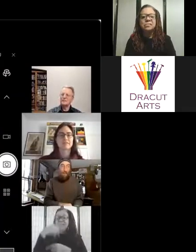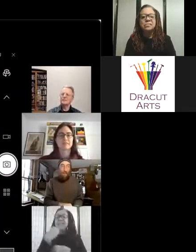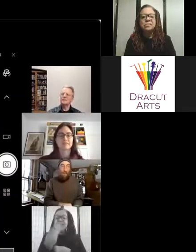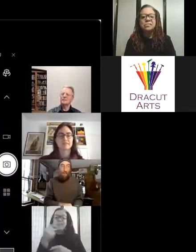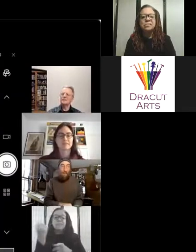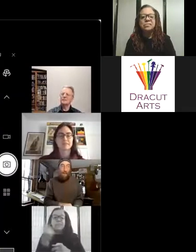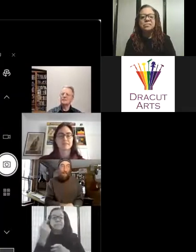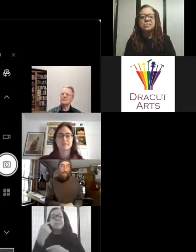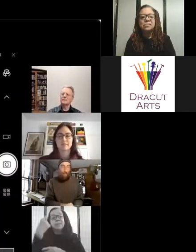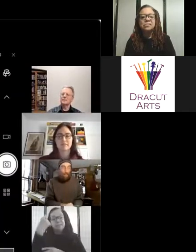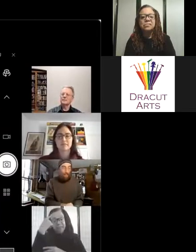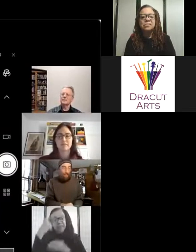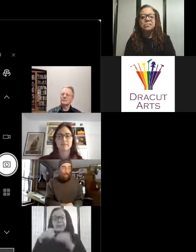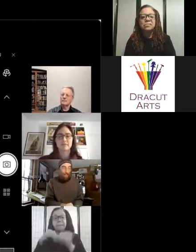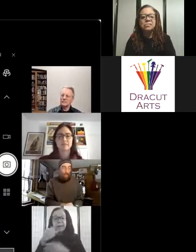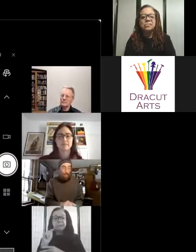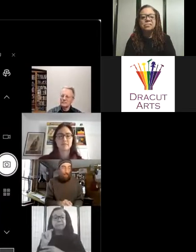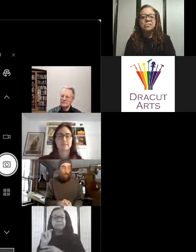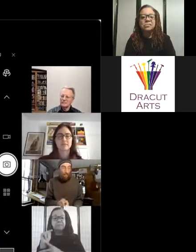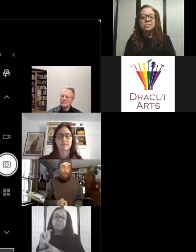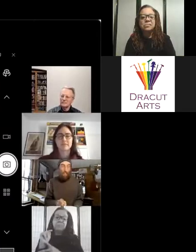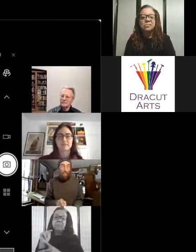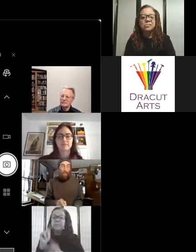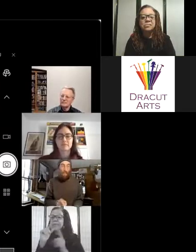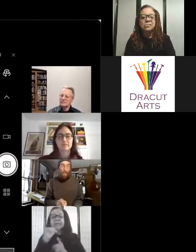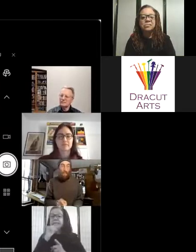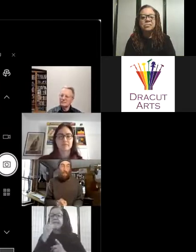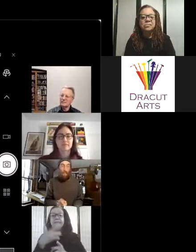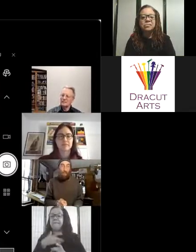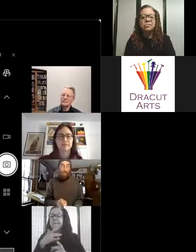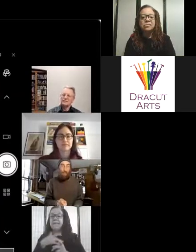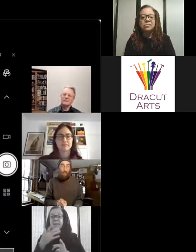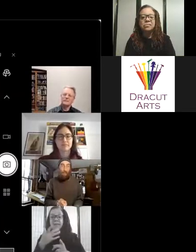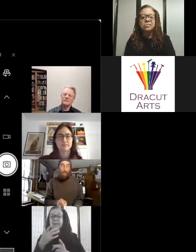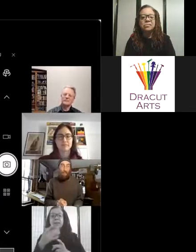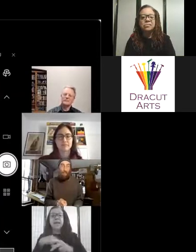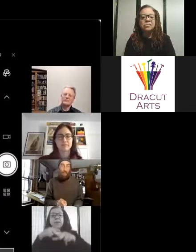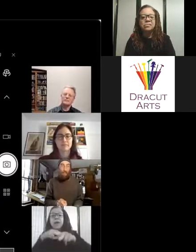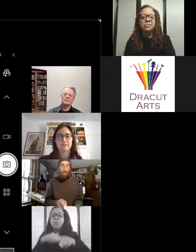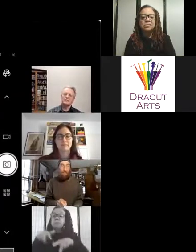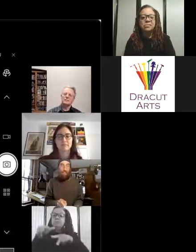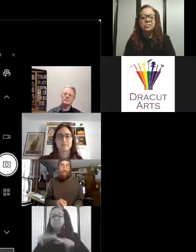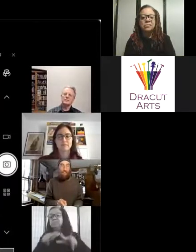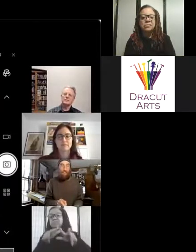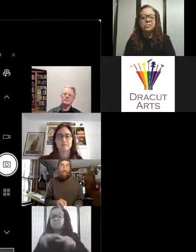and sort of puts him back in his place, that he's not feeling like he was when he was marching around, meeting Generals and Senators.